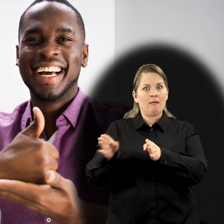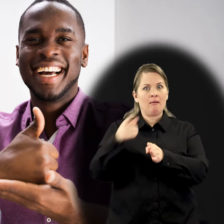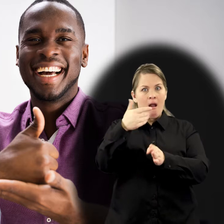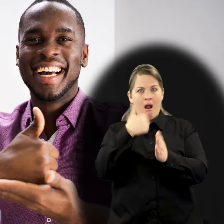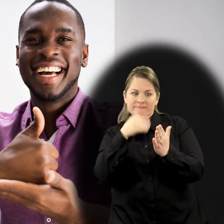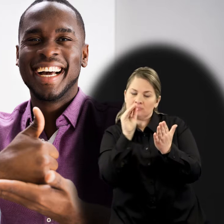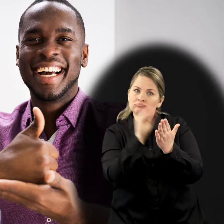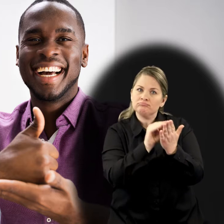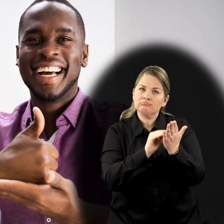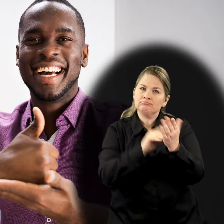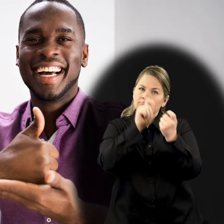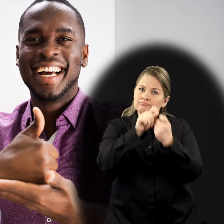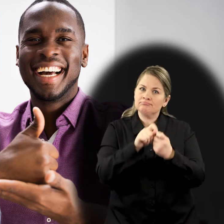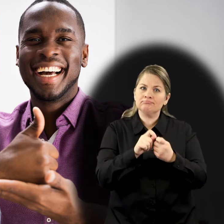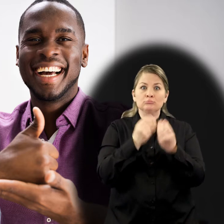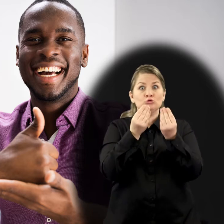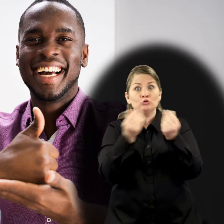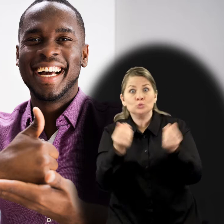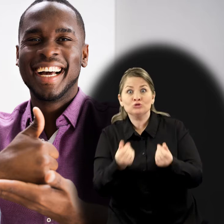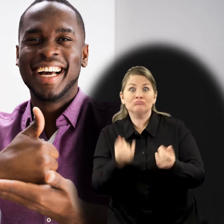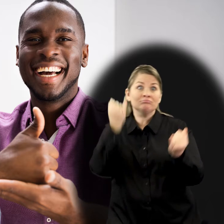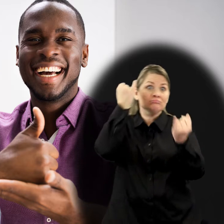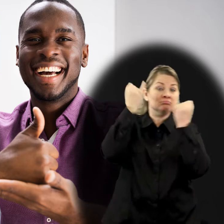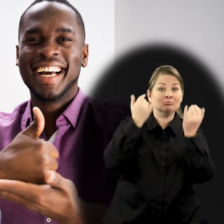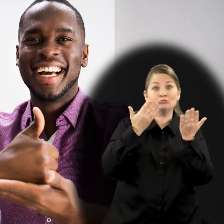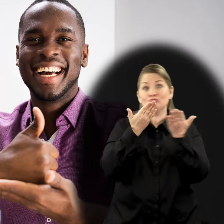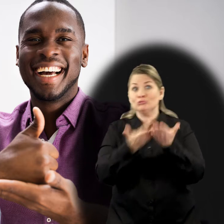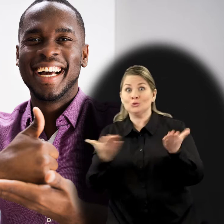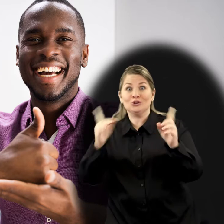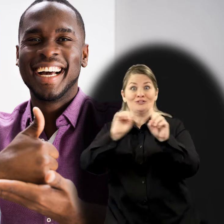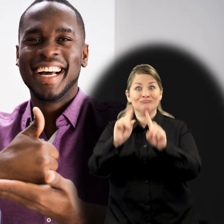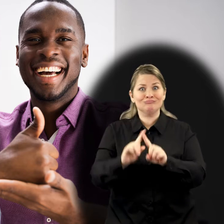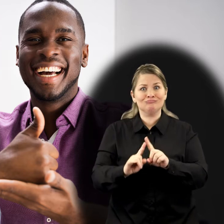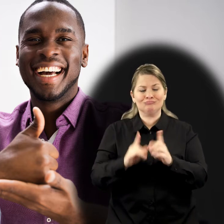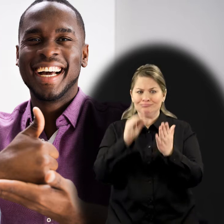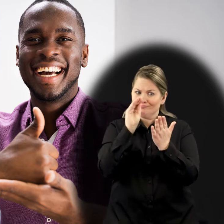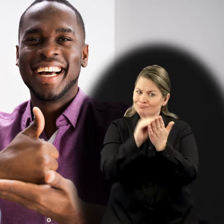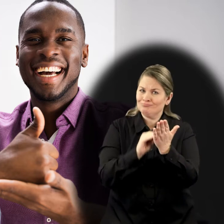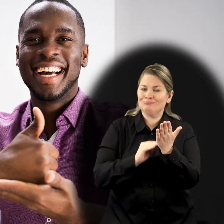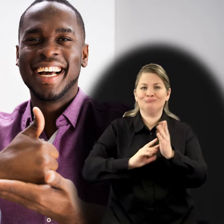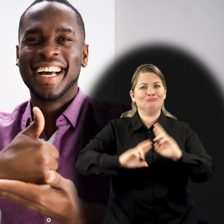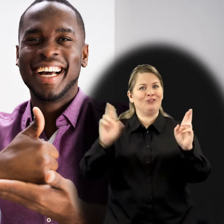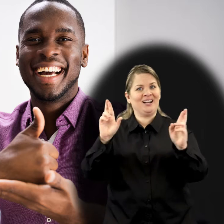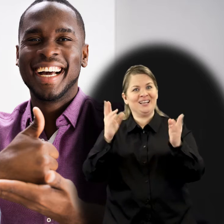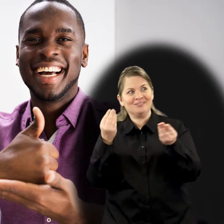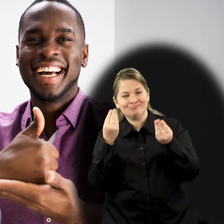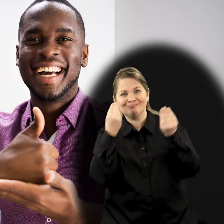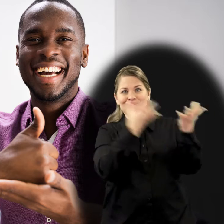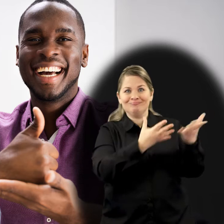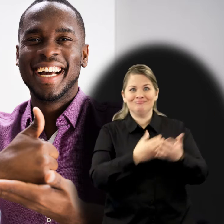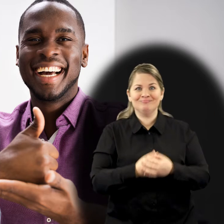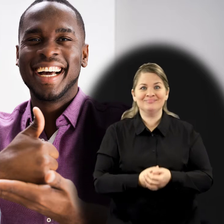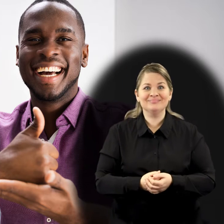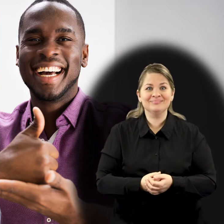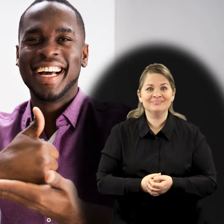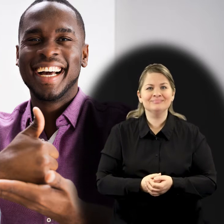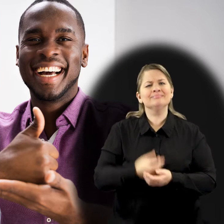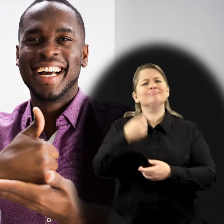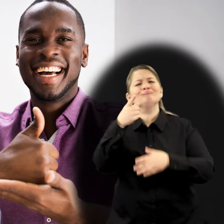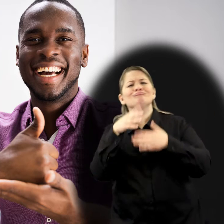you're prepared to offer solutions and resources,